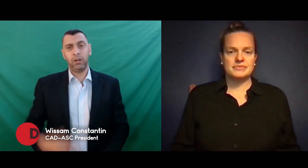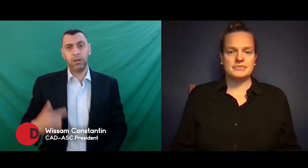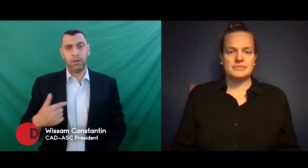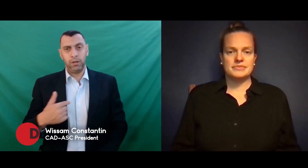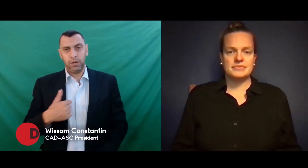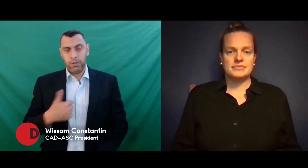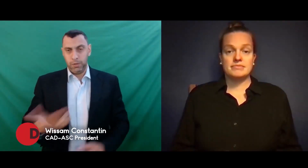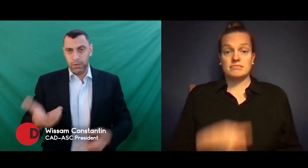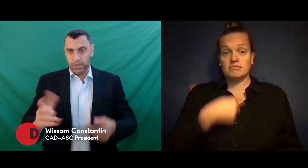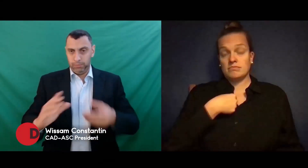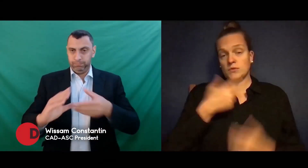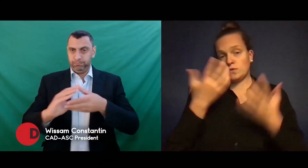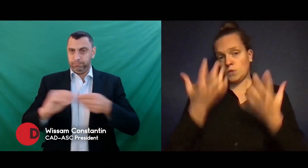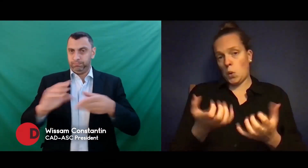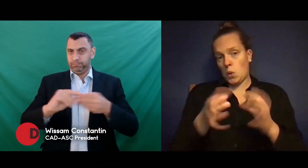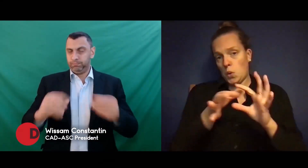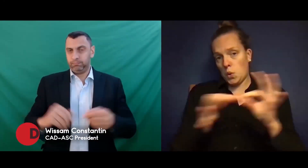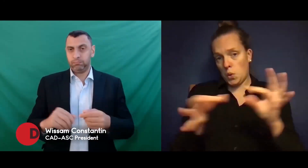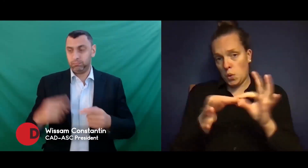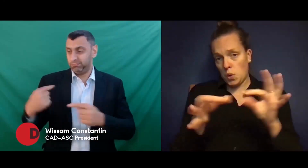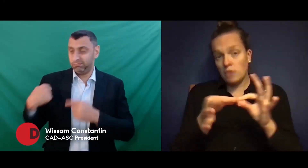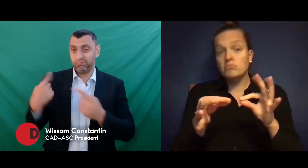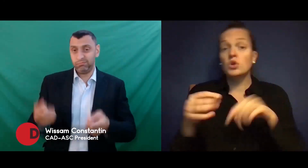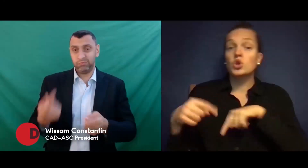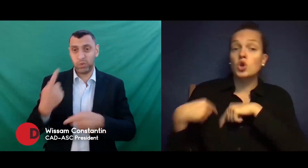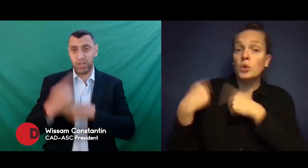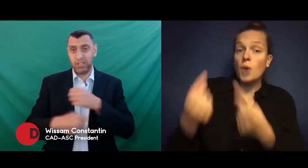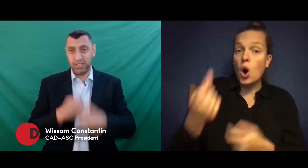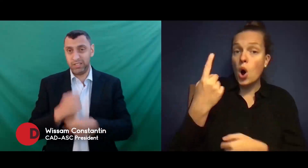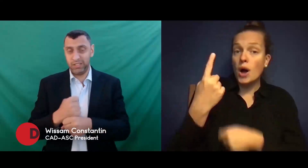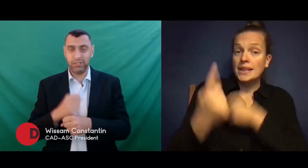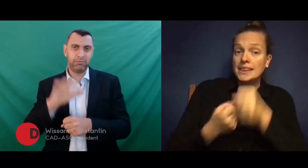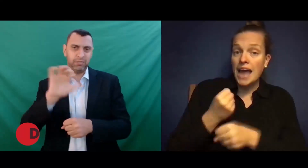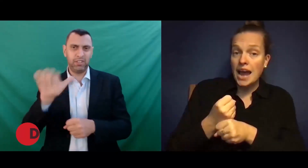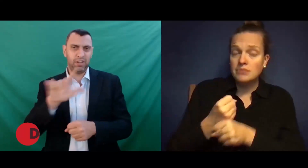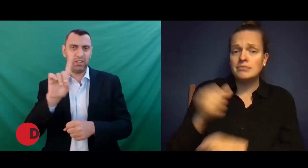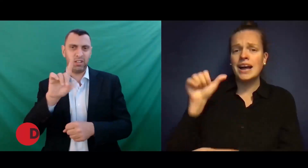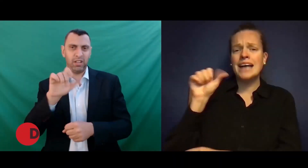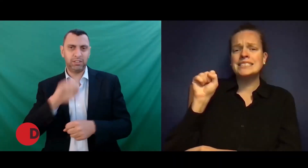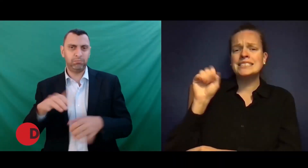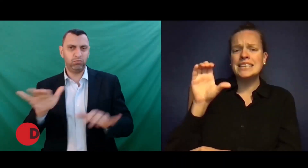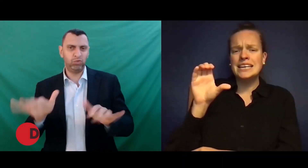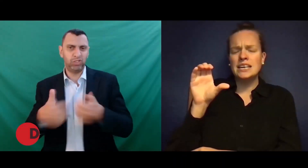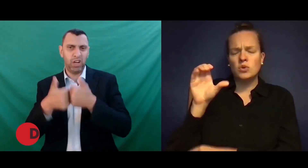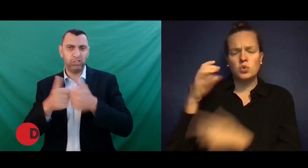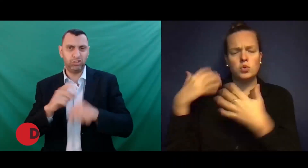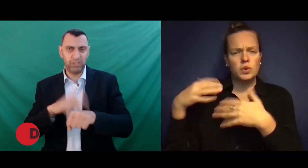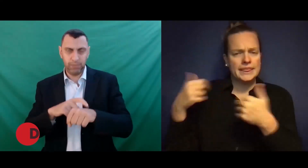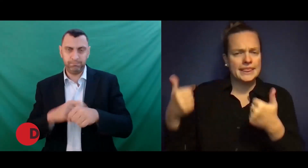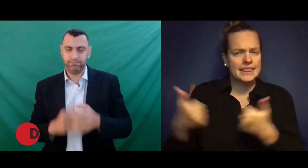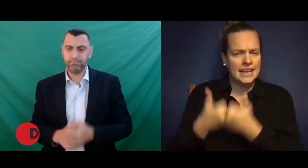I would like to share with you that the recent year was challenging for CAD-ASC